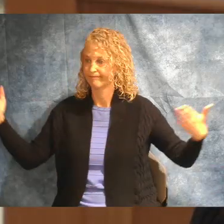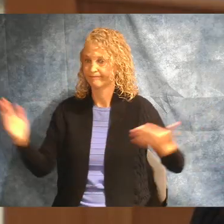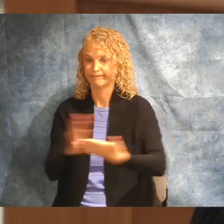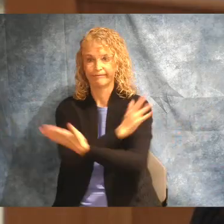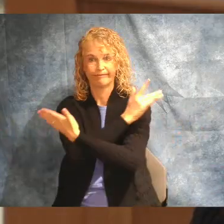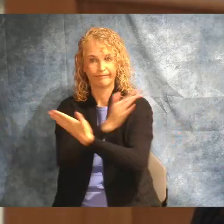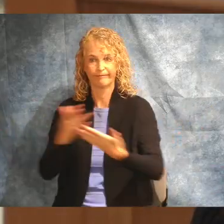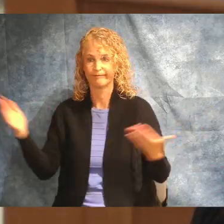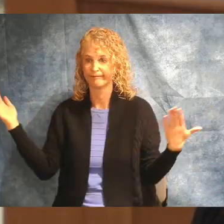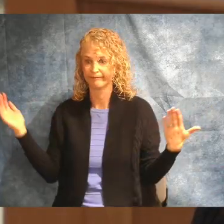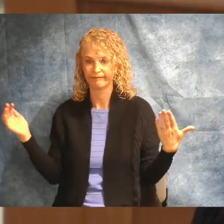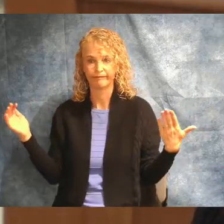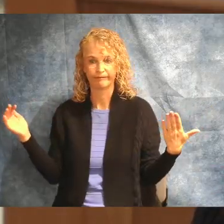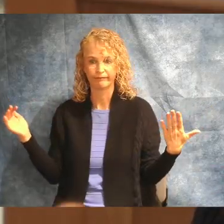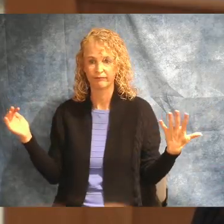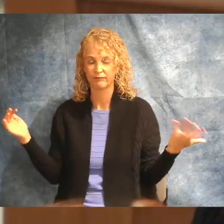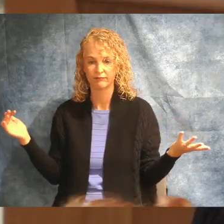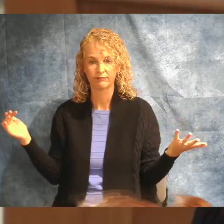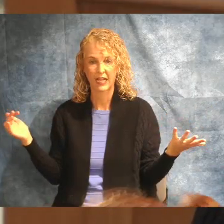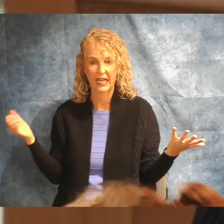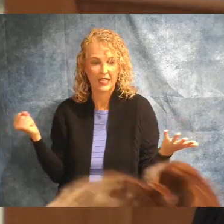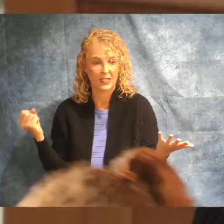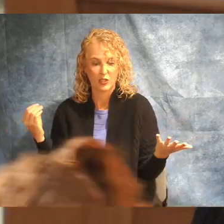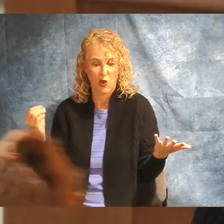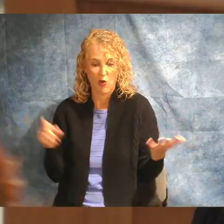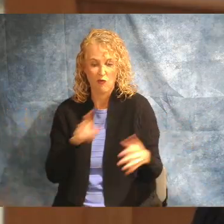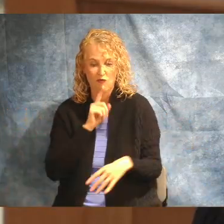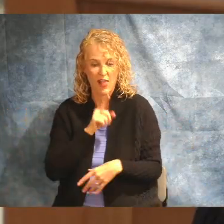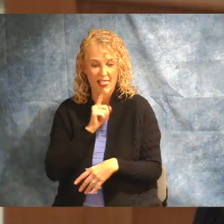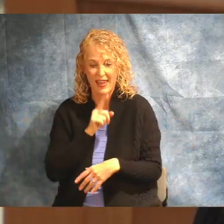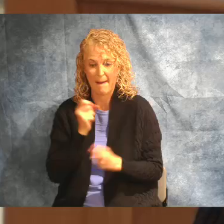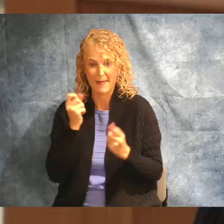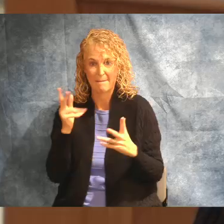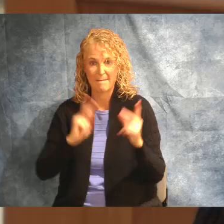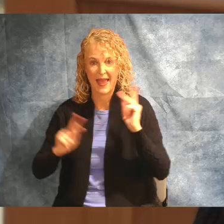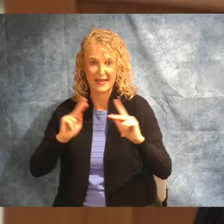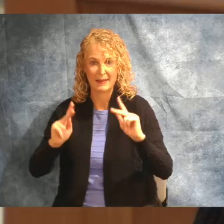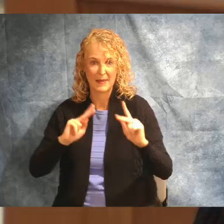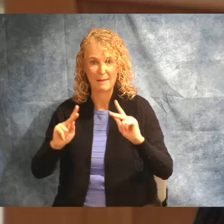Okay. And that's I guess the nature of having so many folks that got the grants, right? They've got